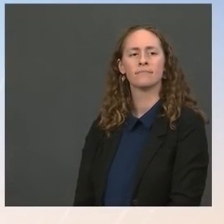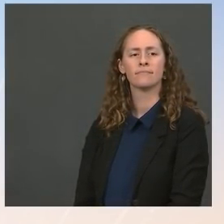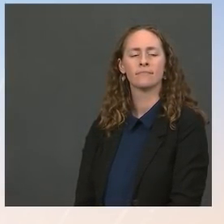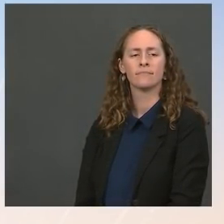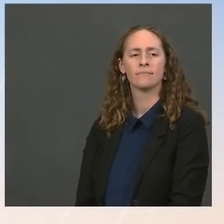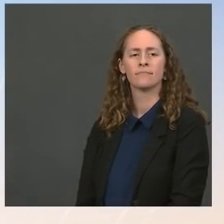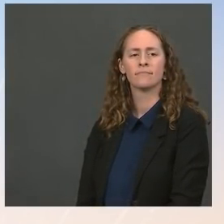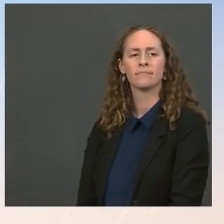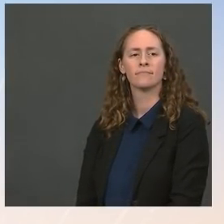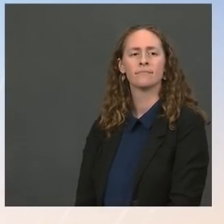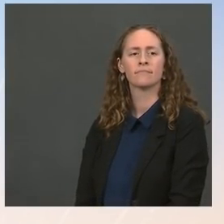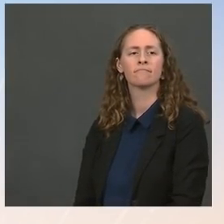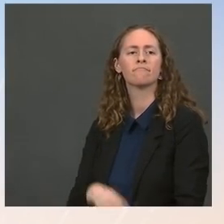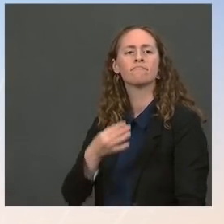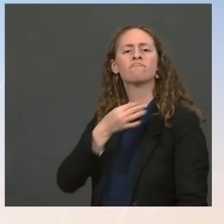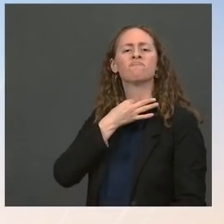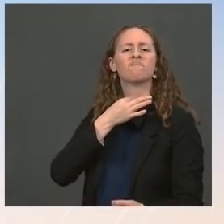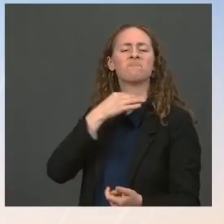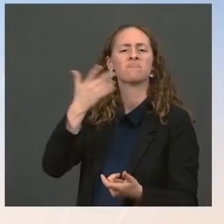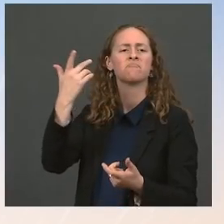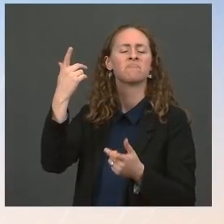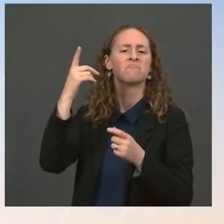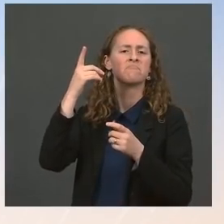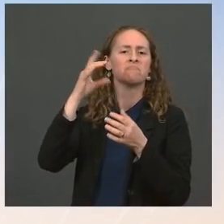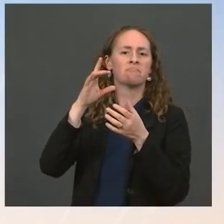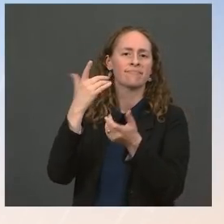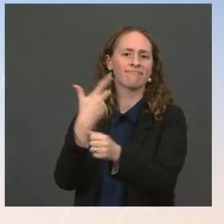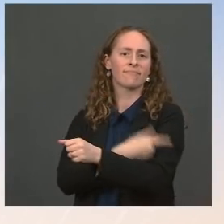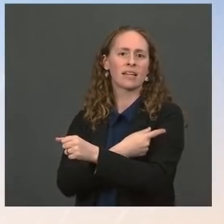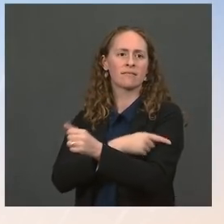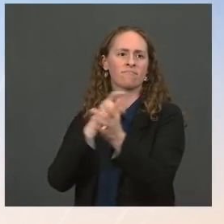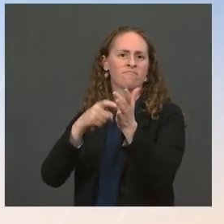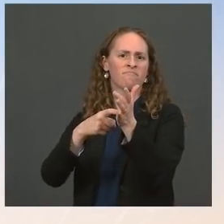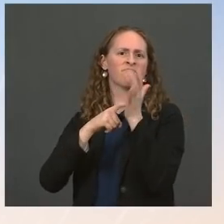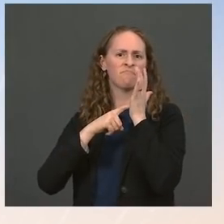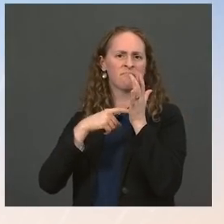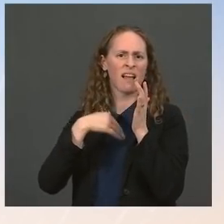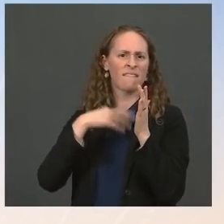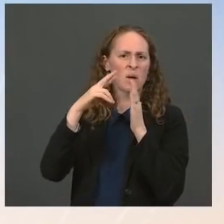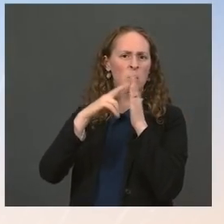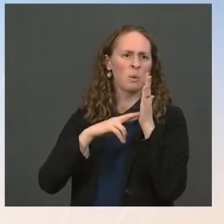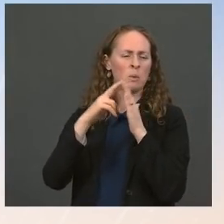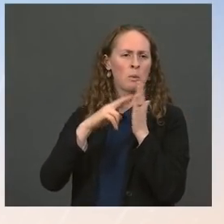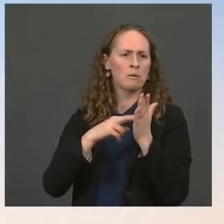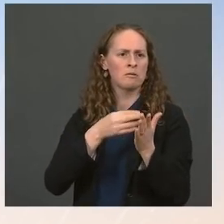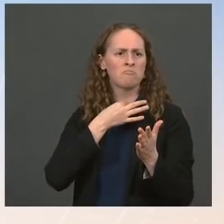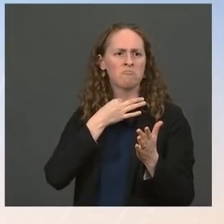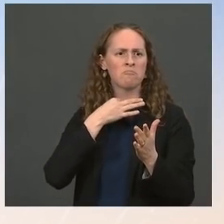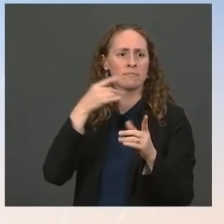mandates or around vaccinations. Ms. Psaki: Sure. The OSHA -- OSHA regulations? The Press: Yes, the OSHA regulations, sorry,